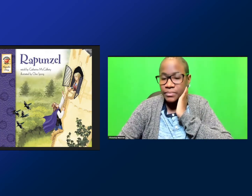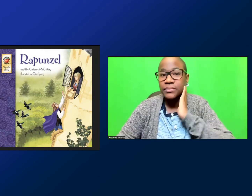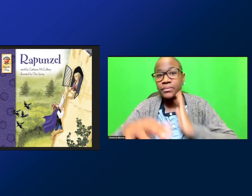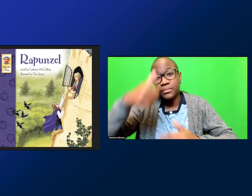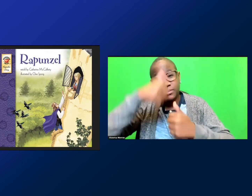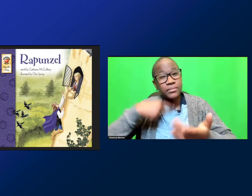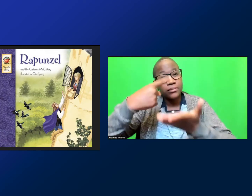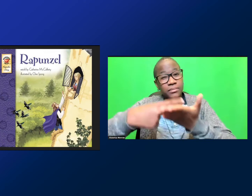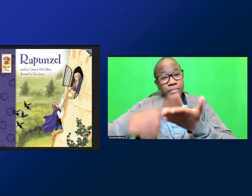going back to curious george